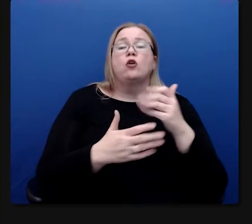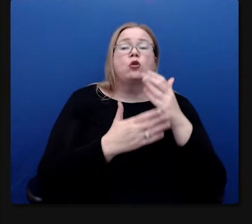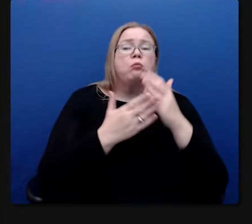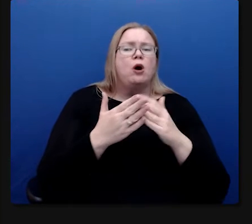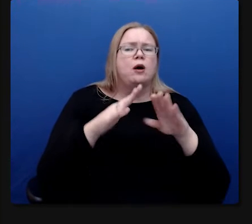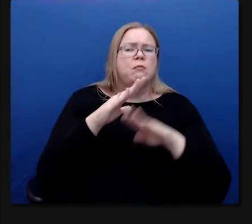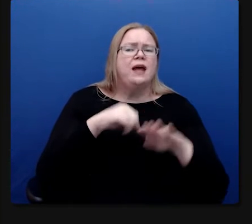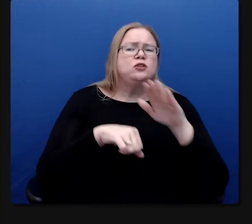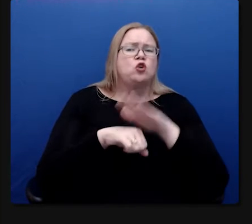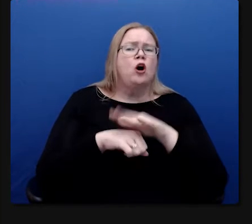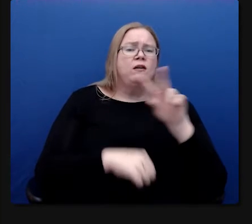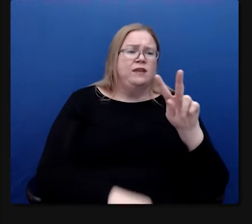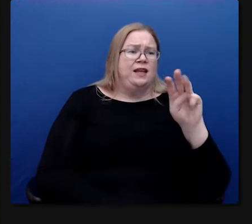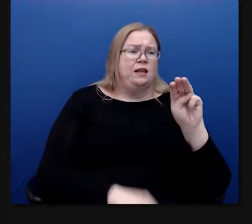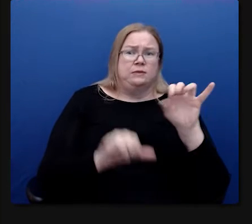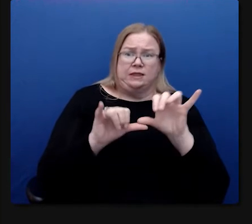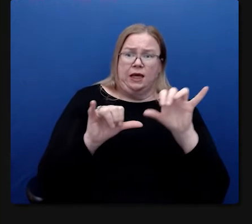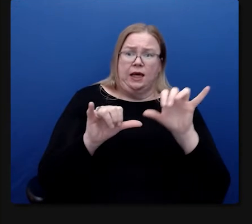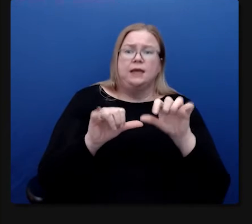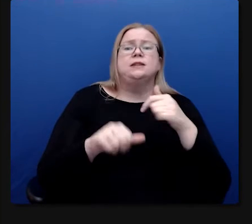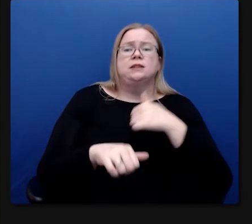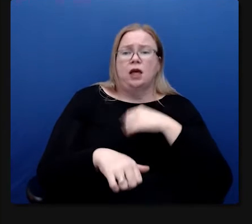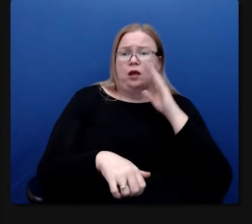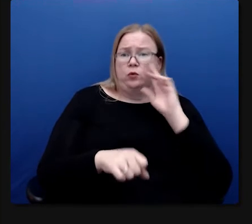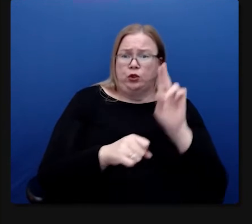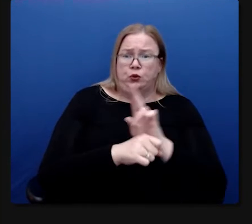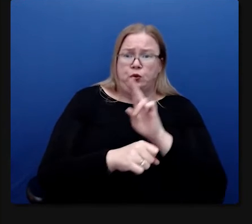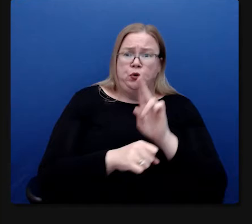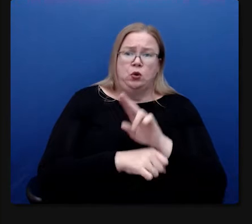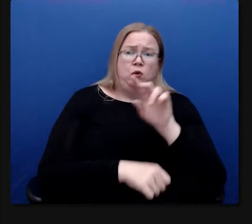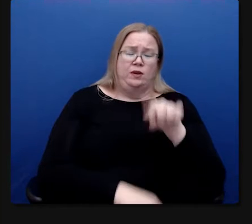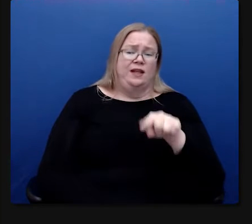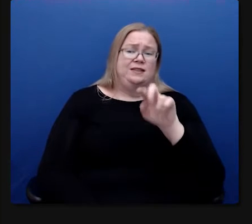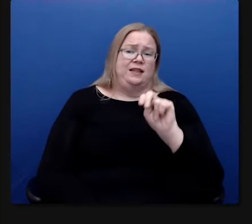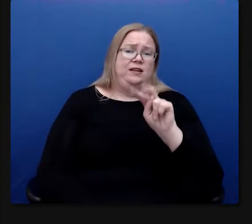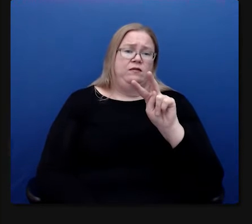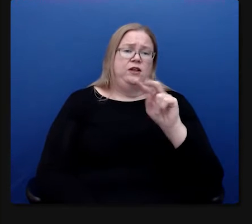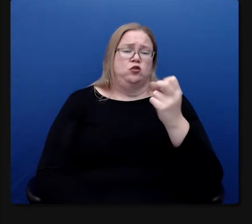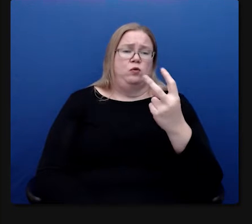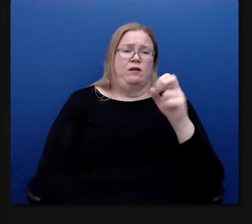is based on what VM size you're using, and I'm going to use this NV12s v3.